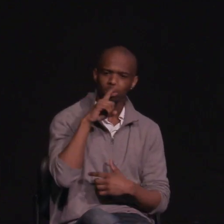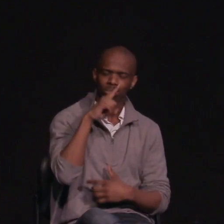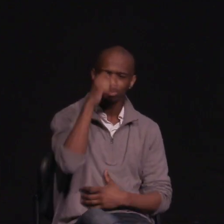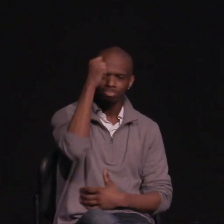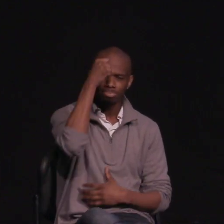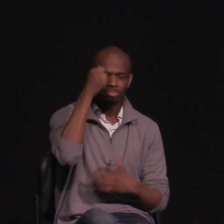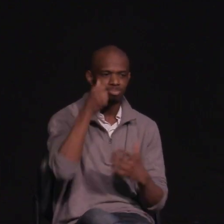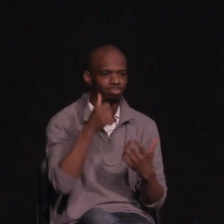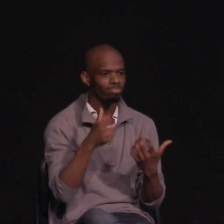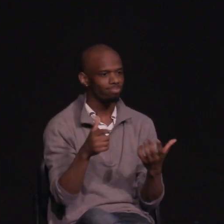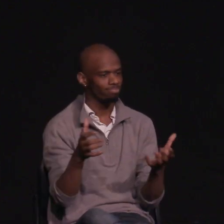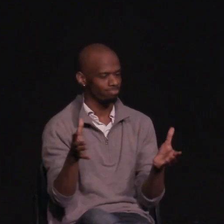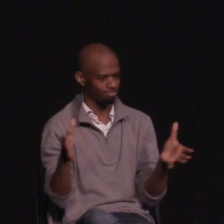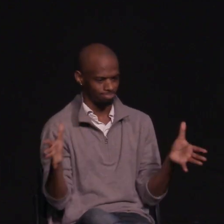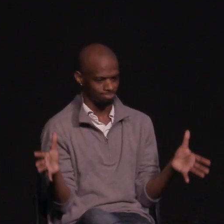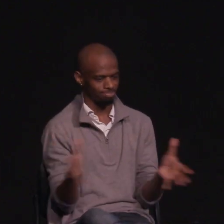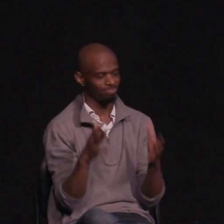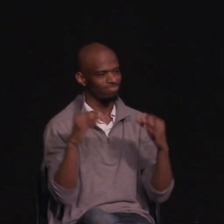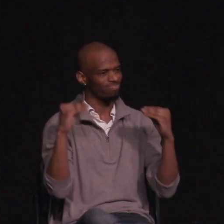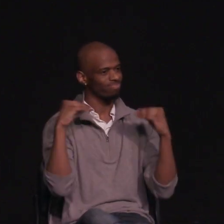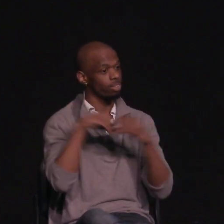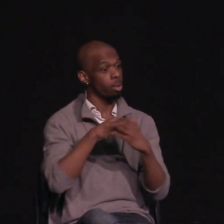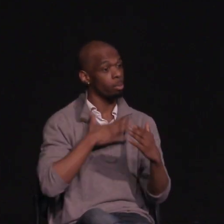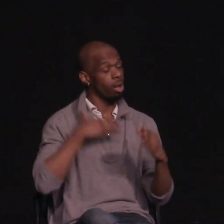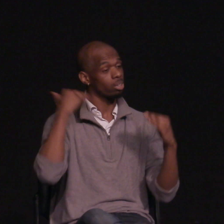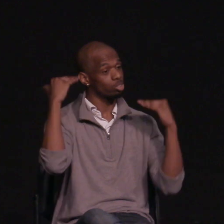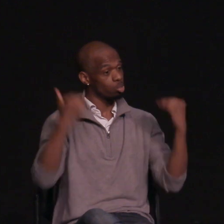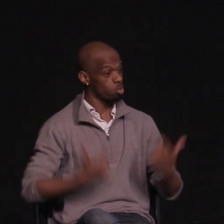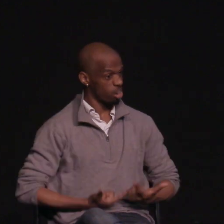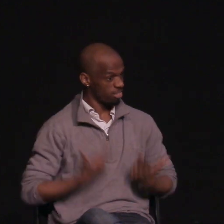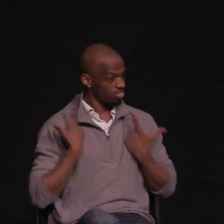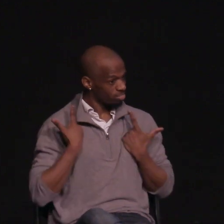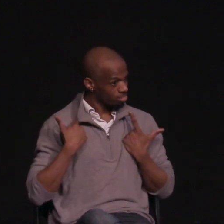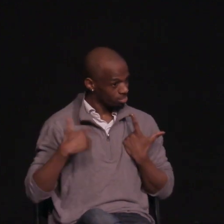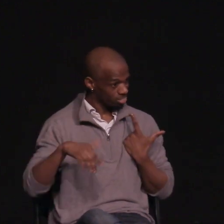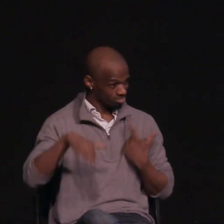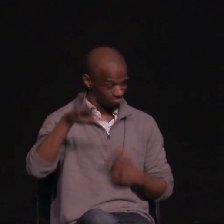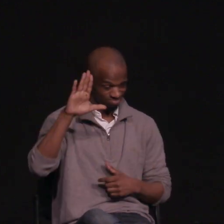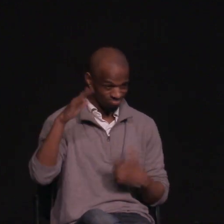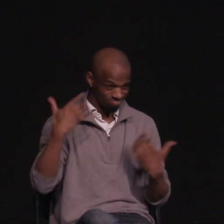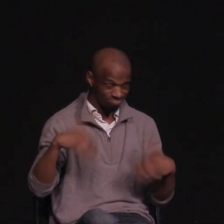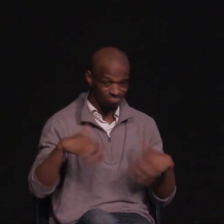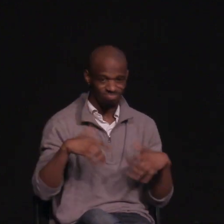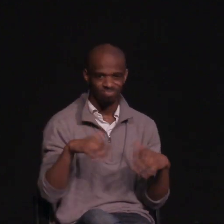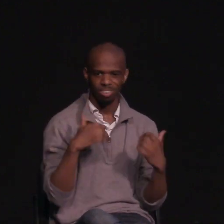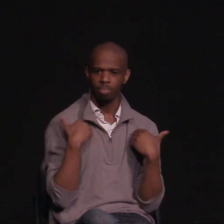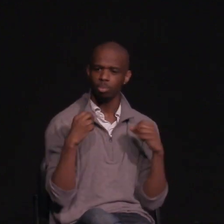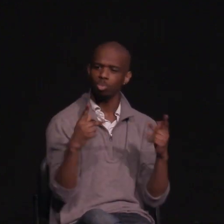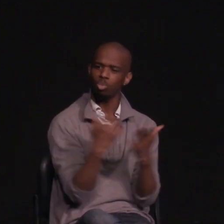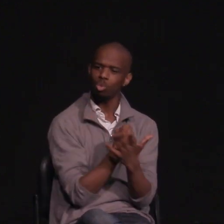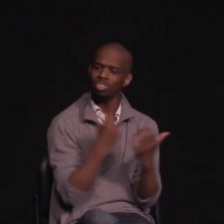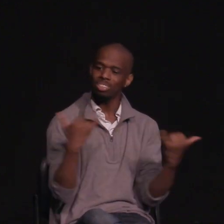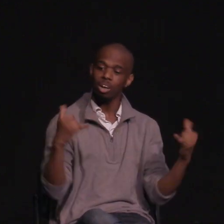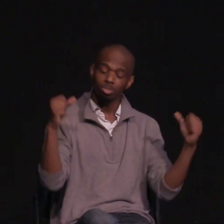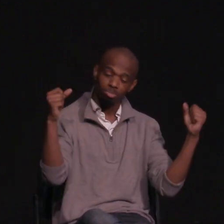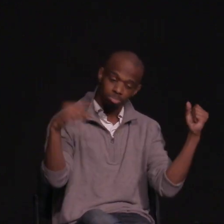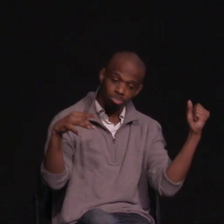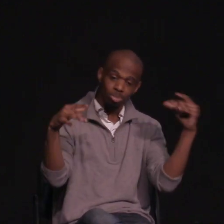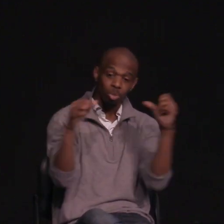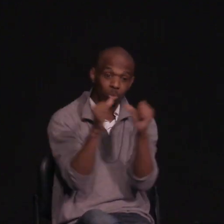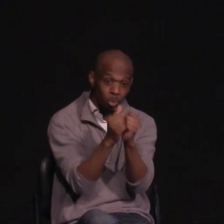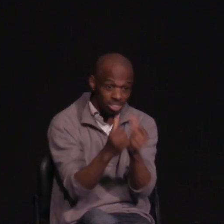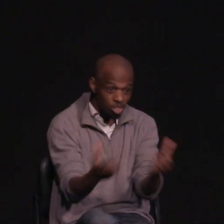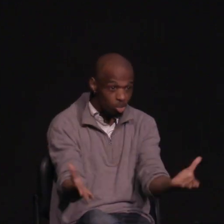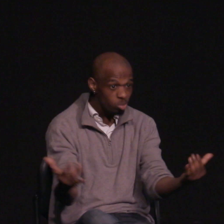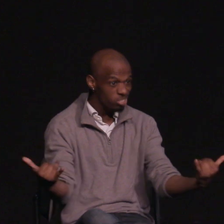life being in community with you this academic year.